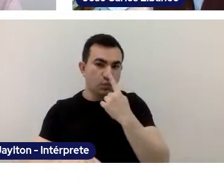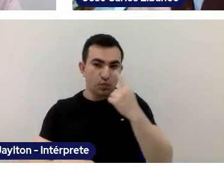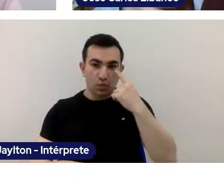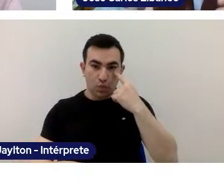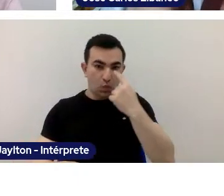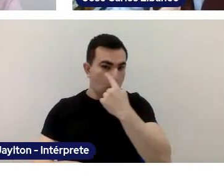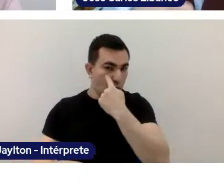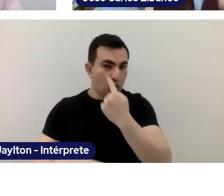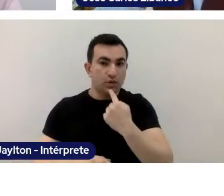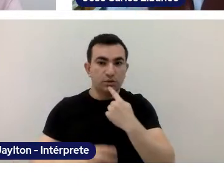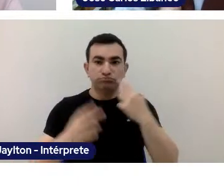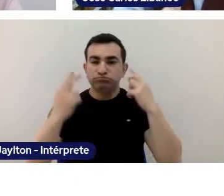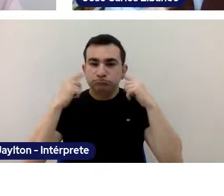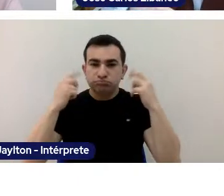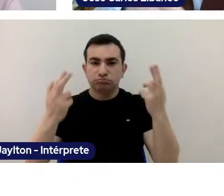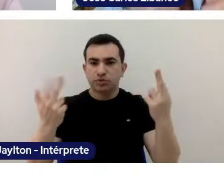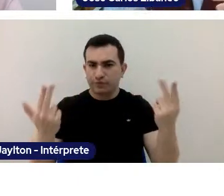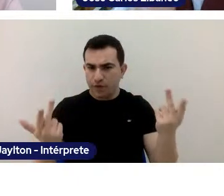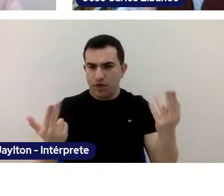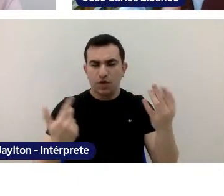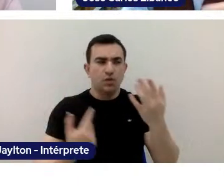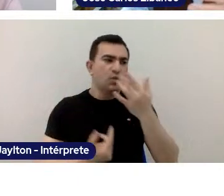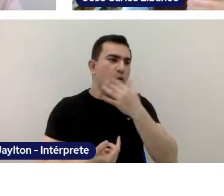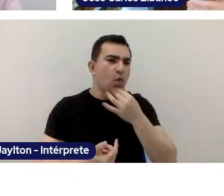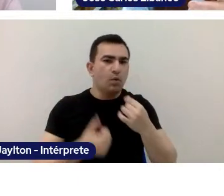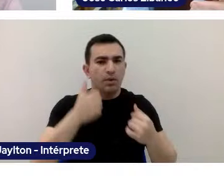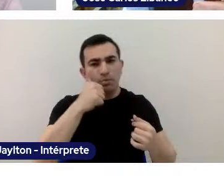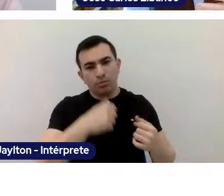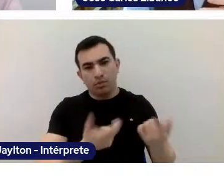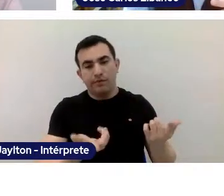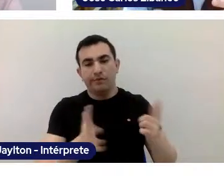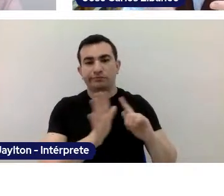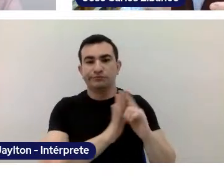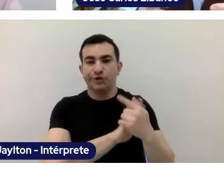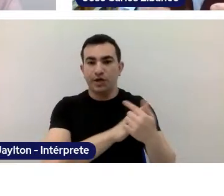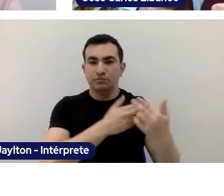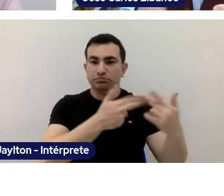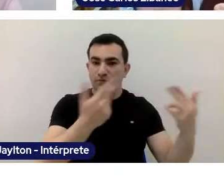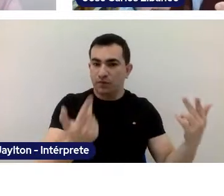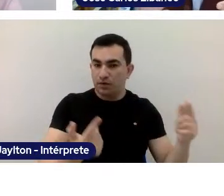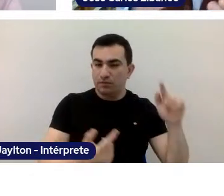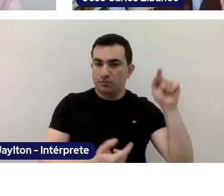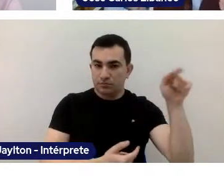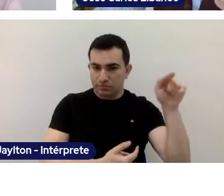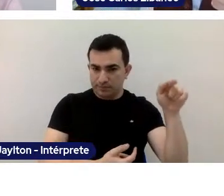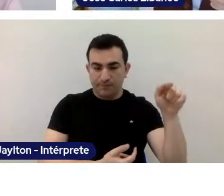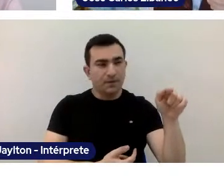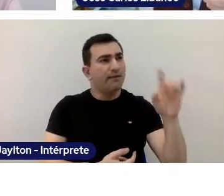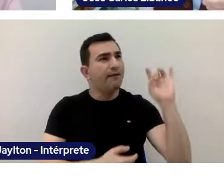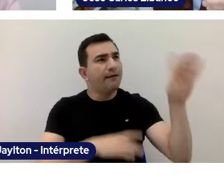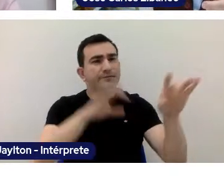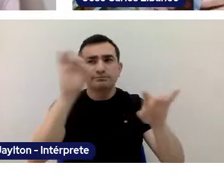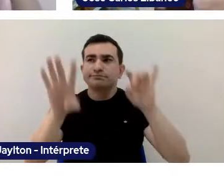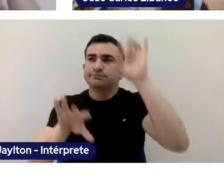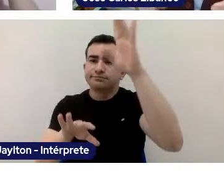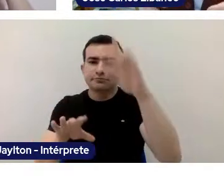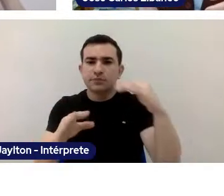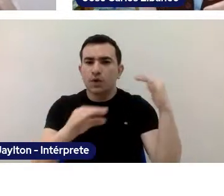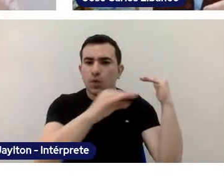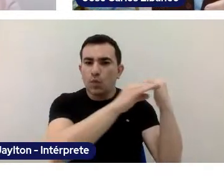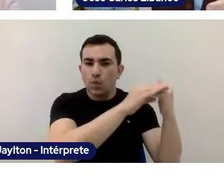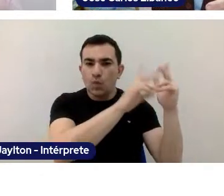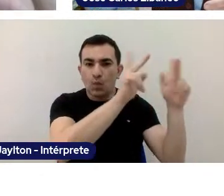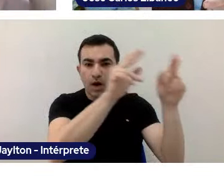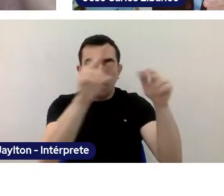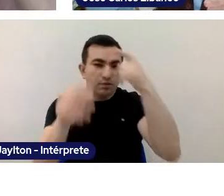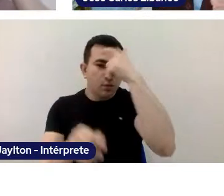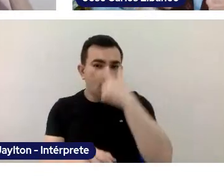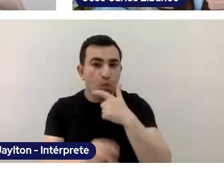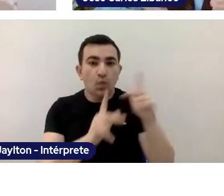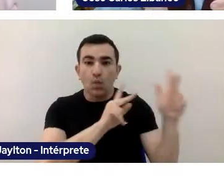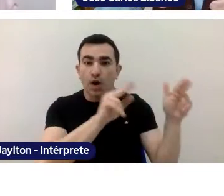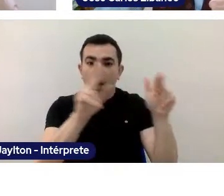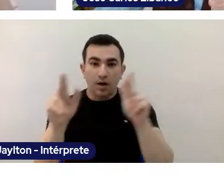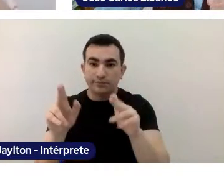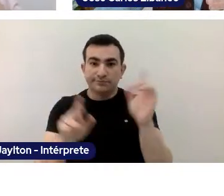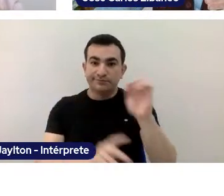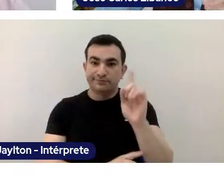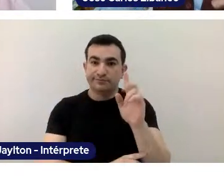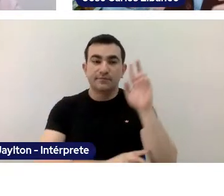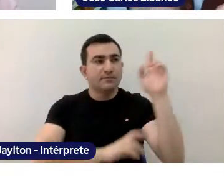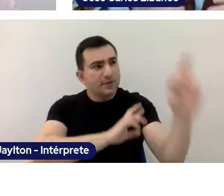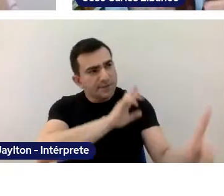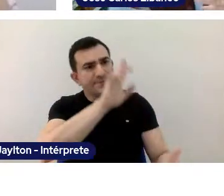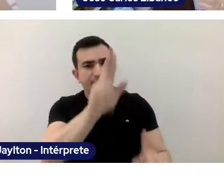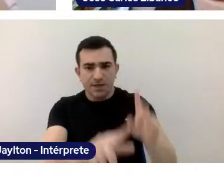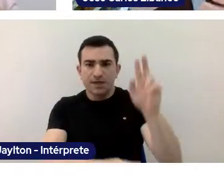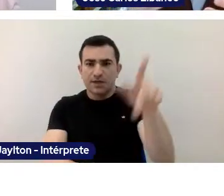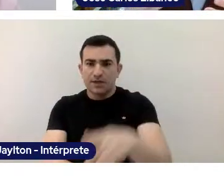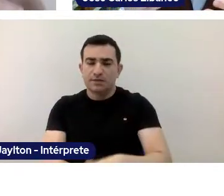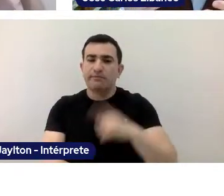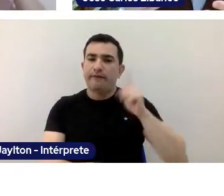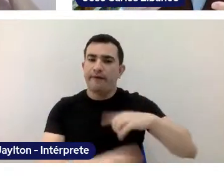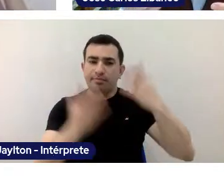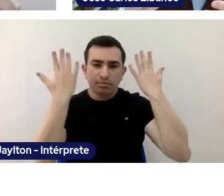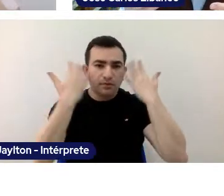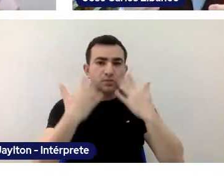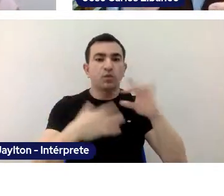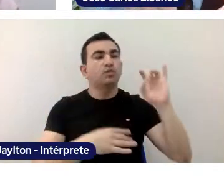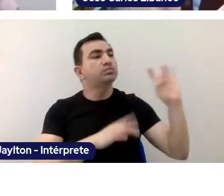gender, age, ethnicity. Differences are related to natural and cultural aspects.